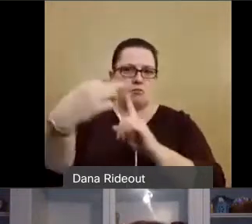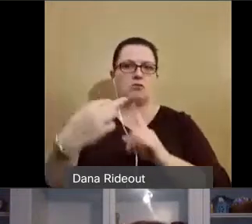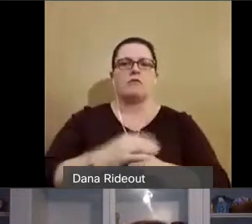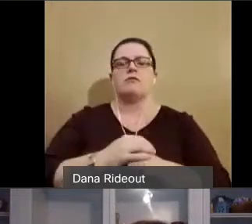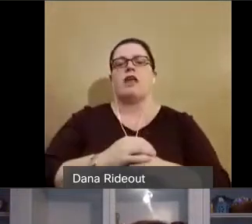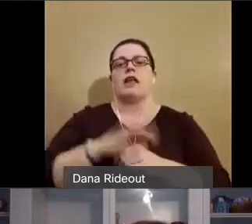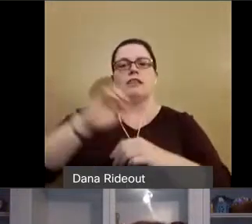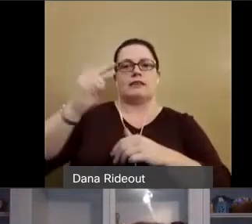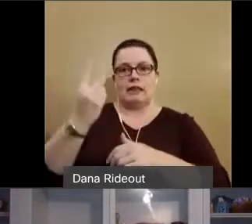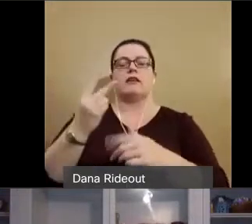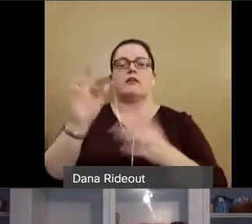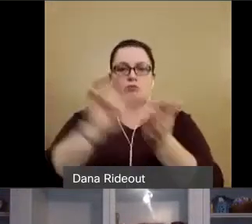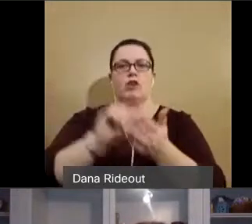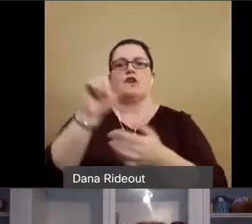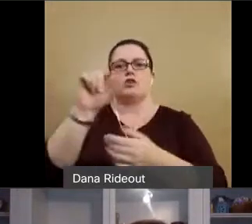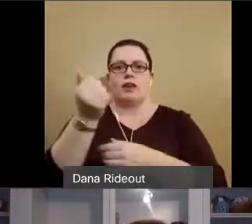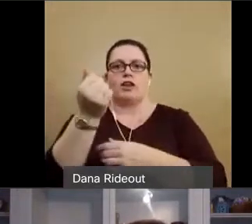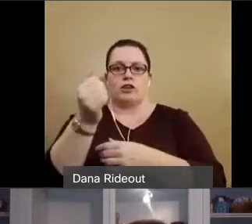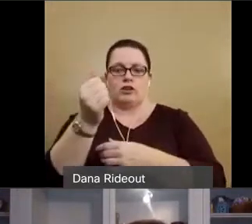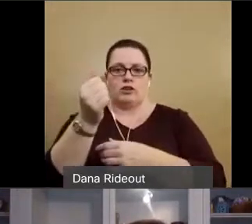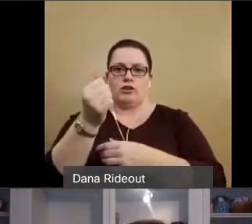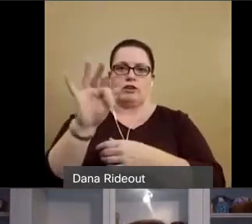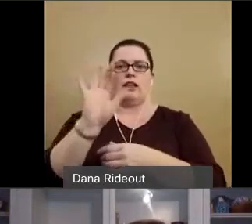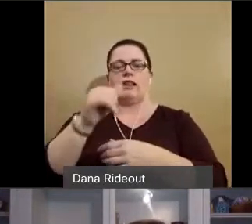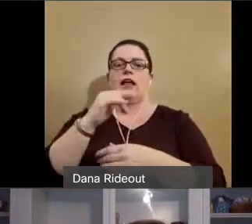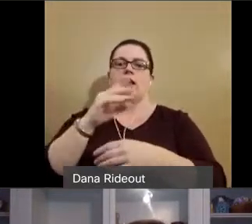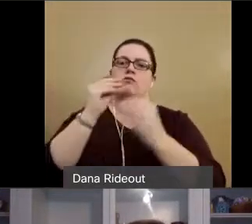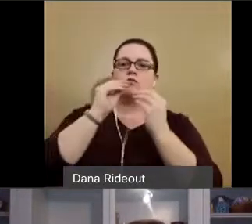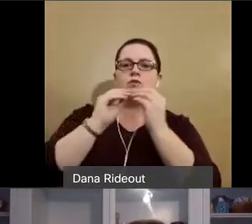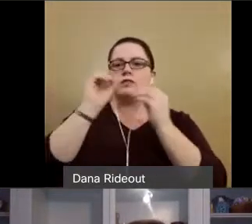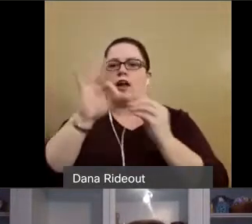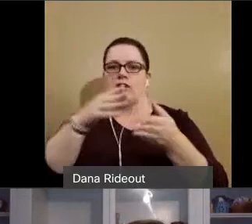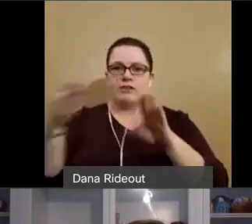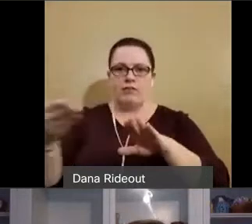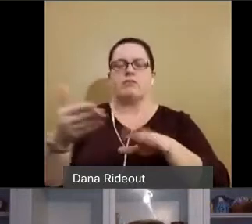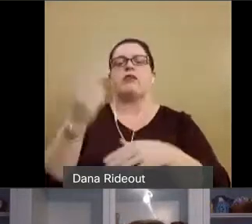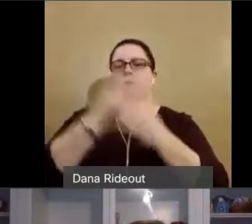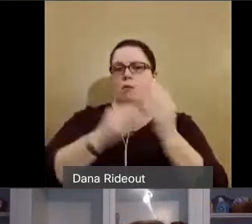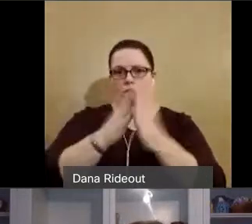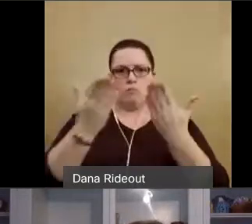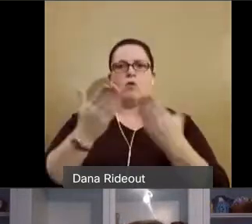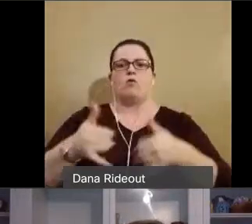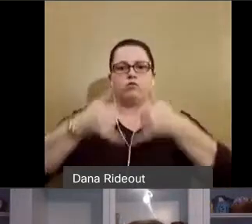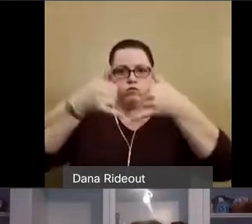Both of these folks were awarded the Brian McConnell book award, which recognizes excellence and contemporary legend research.